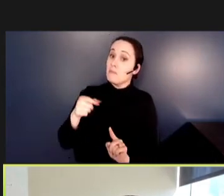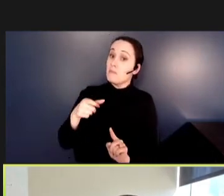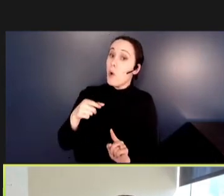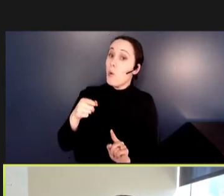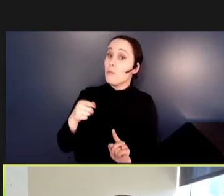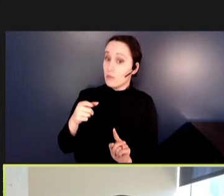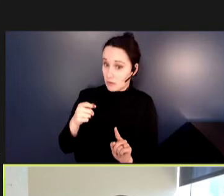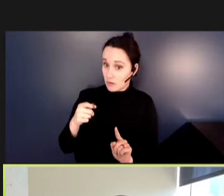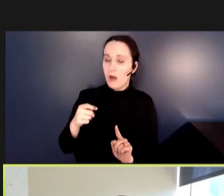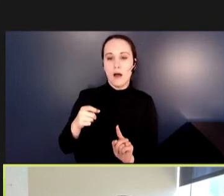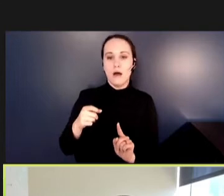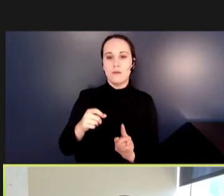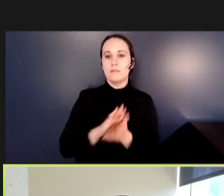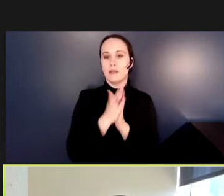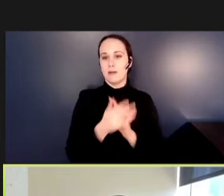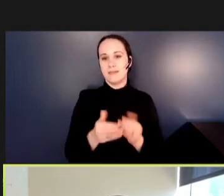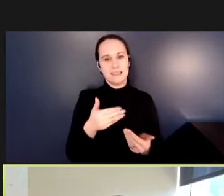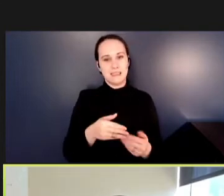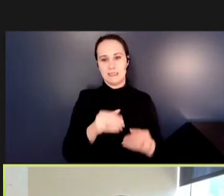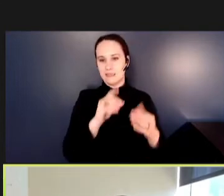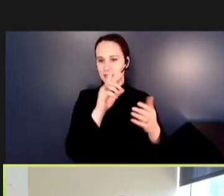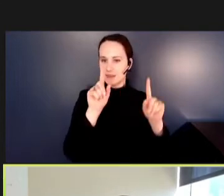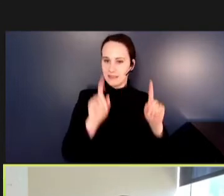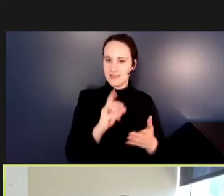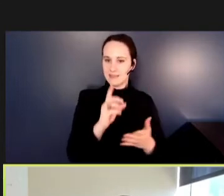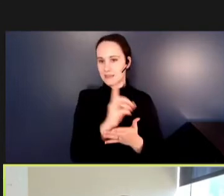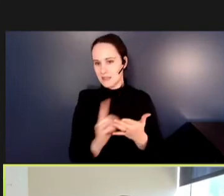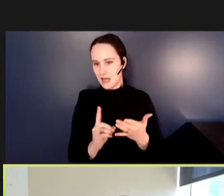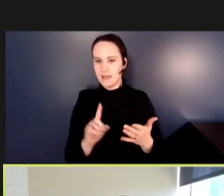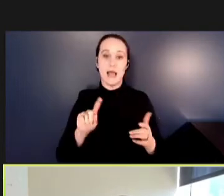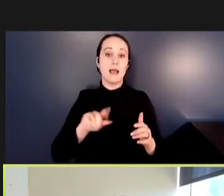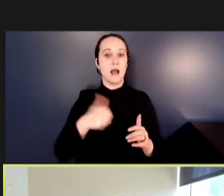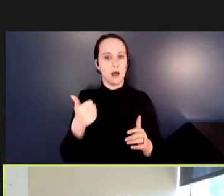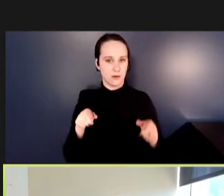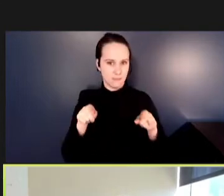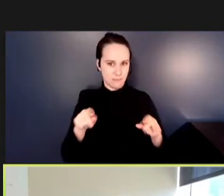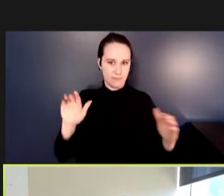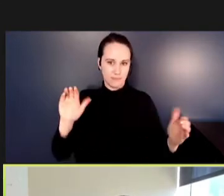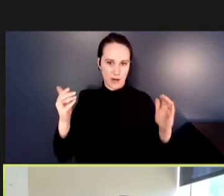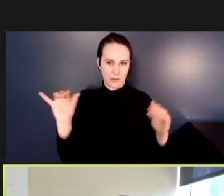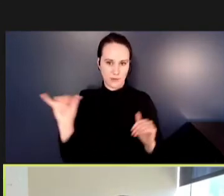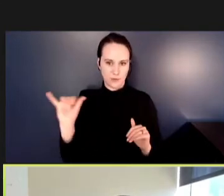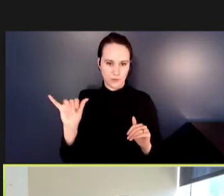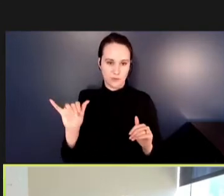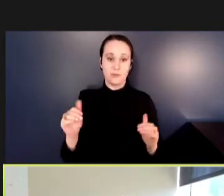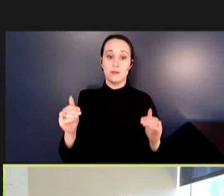in parallel. In this example, we're showing lots of fever virus glycoprotein binding to two known